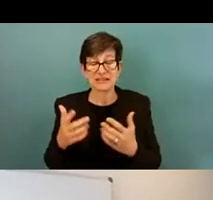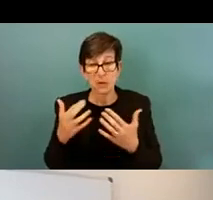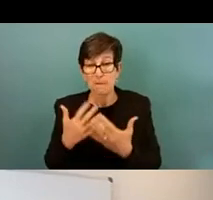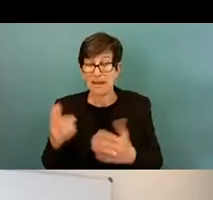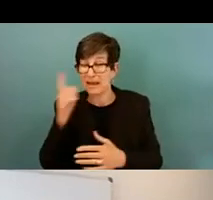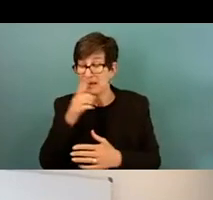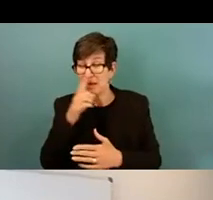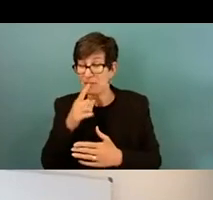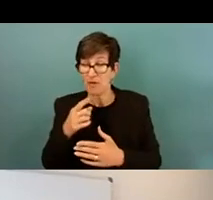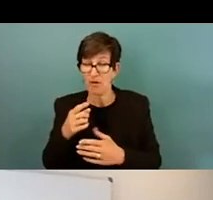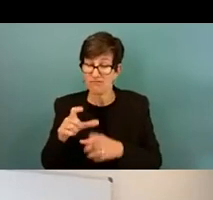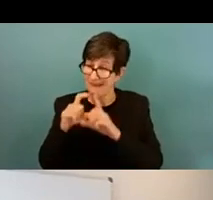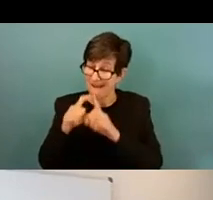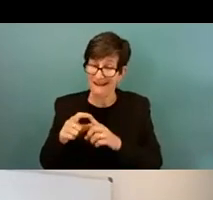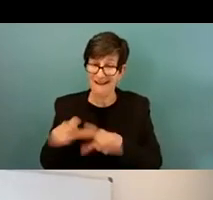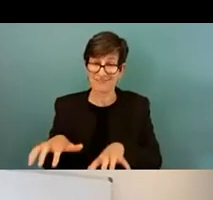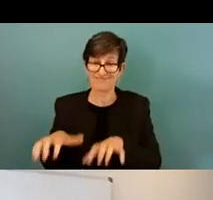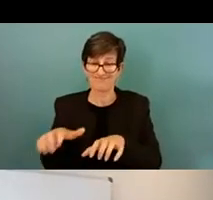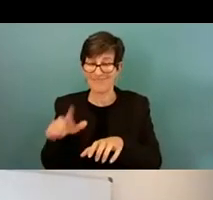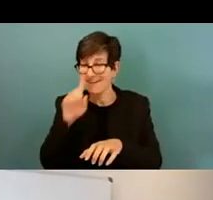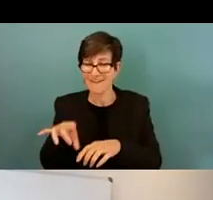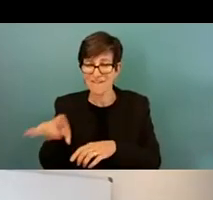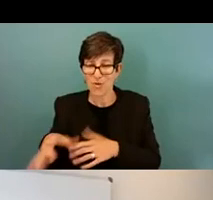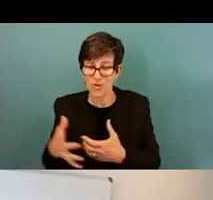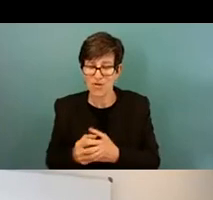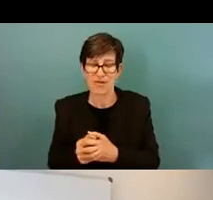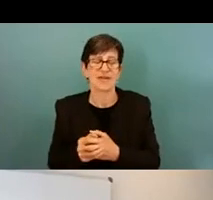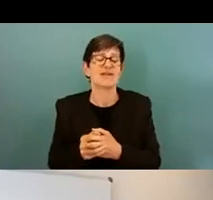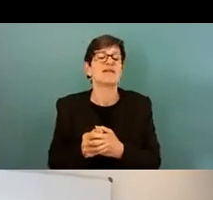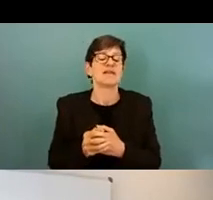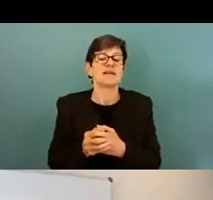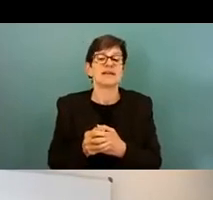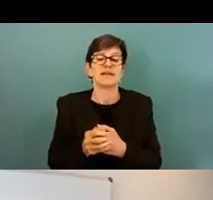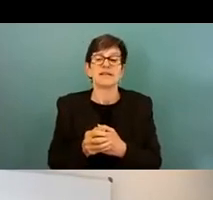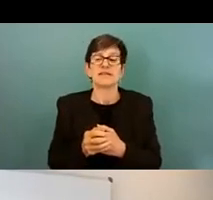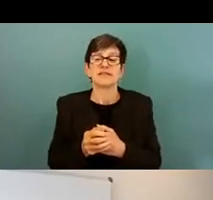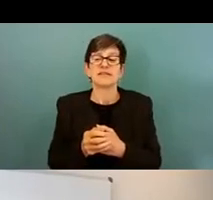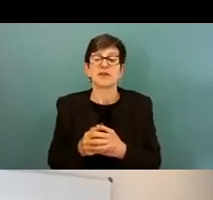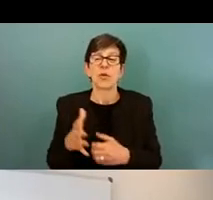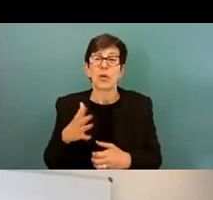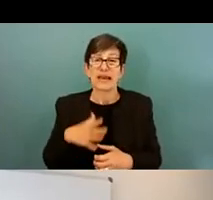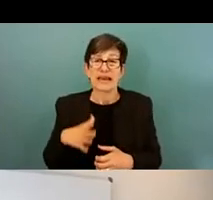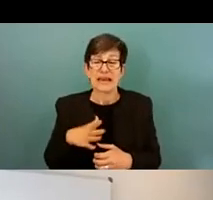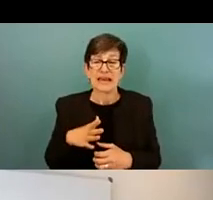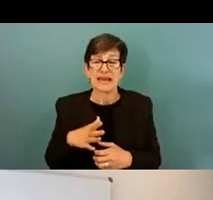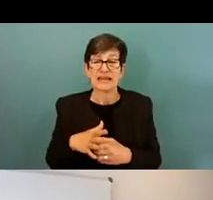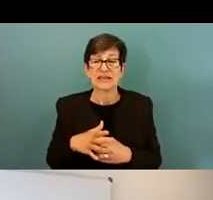So a lot of what we're trying to do is to uncover something which is a little bit obscured